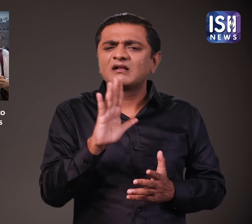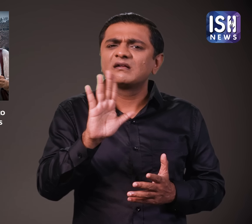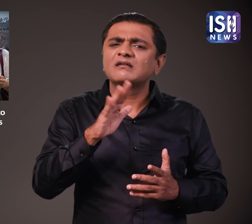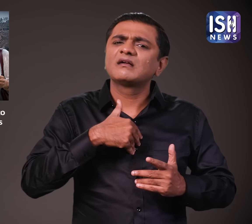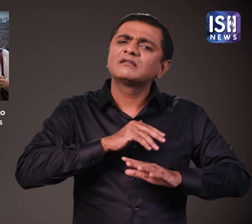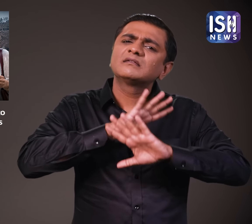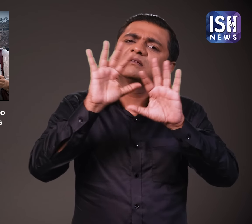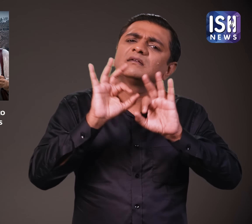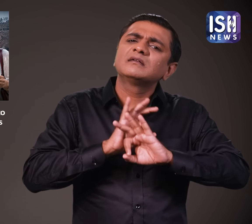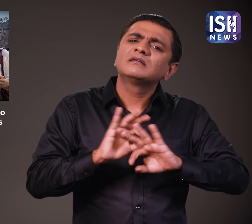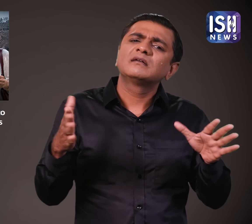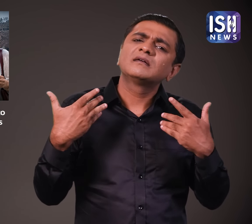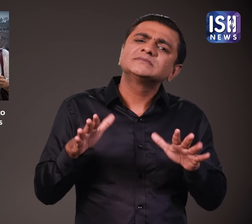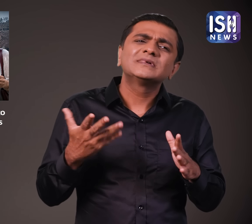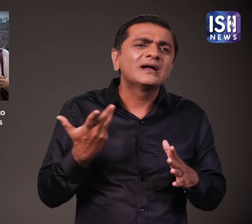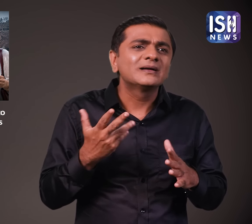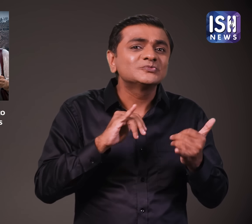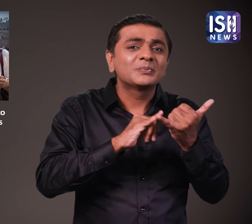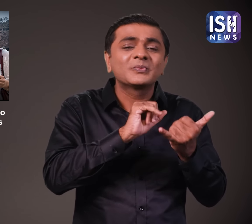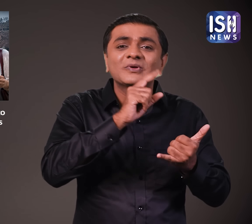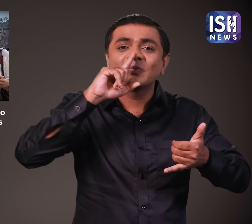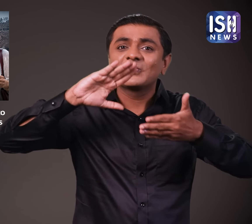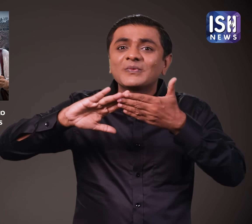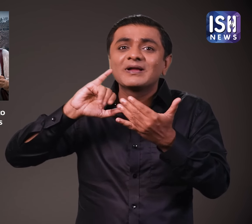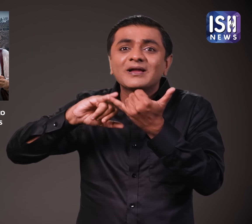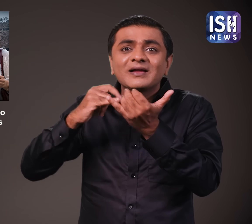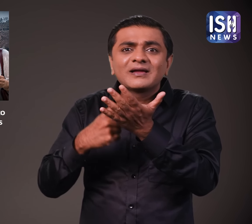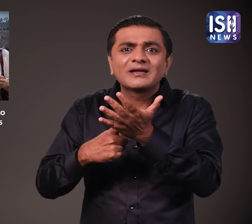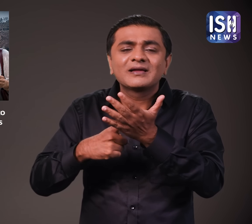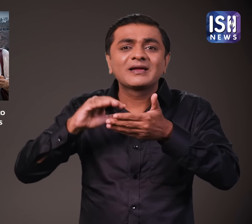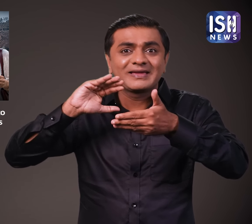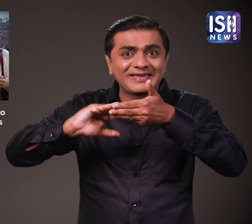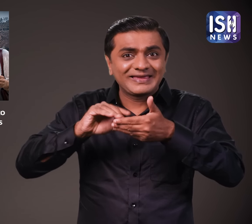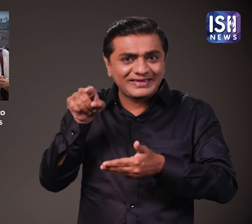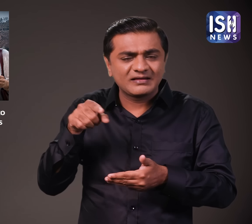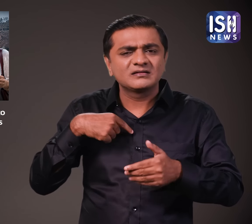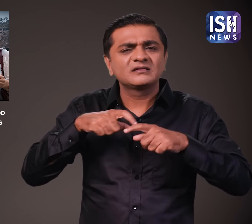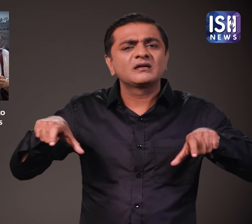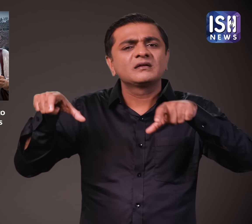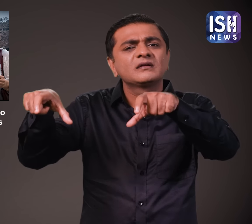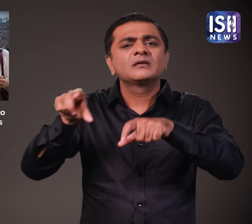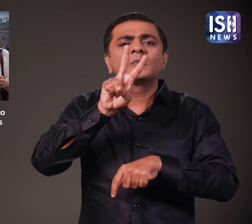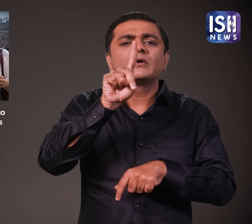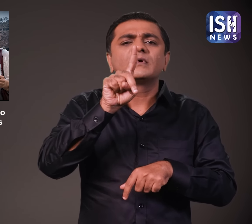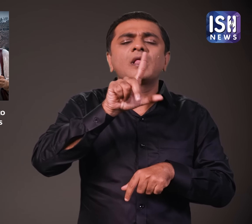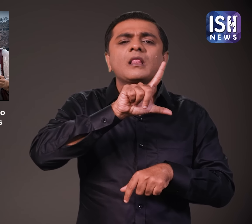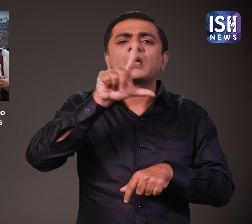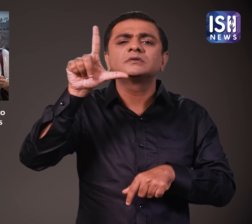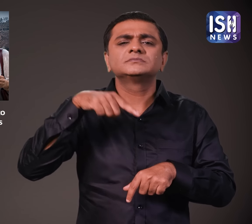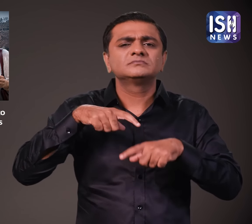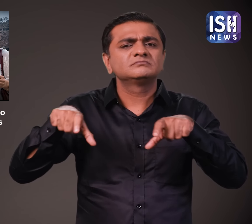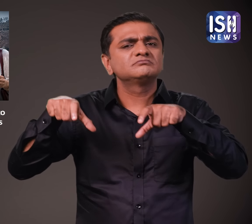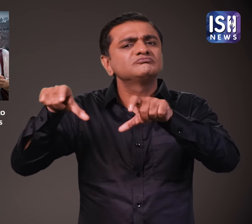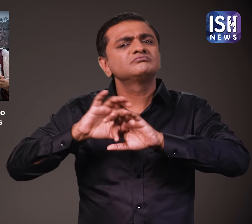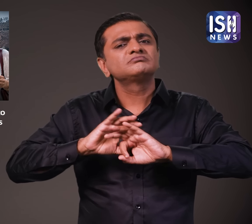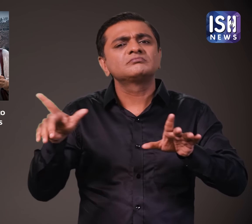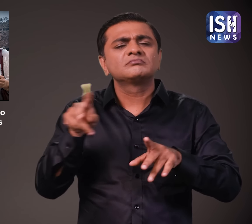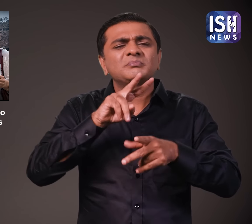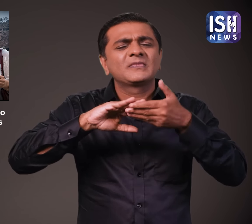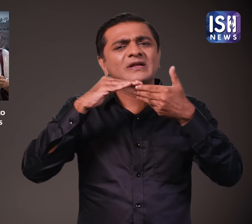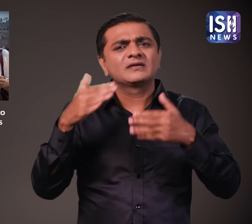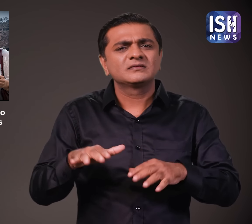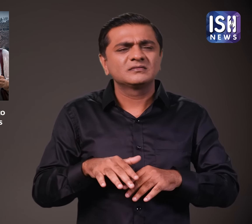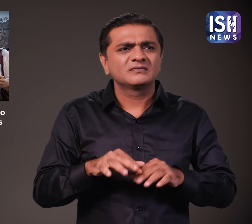they were reportedly informed that an ex-gratia payment of ₹21 lakh had already been granted to his wife, Shreya Rai.